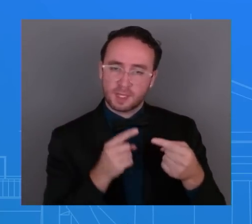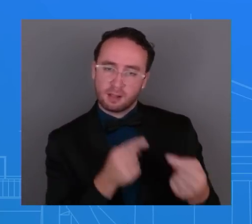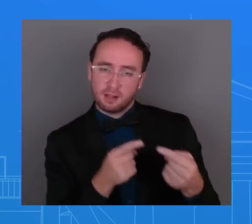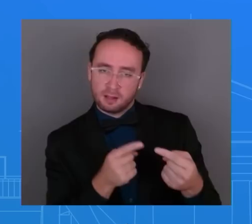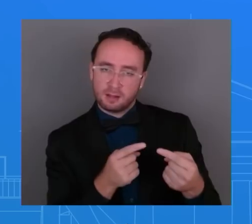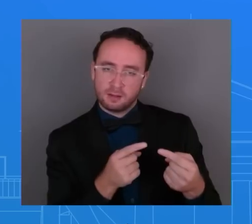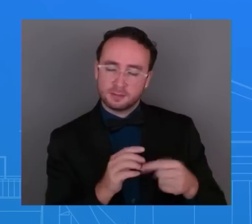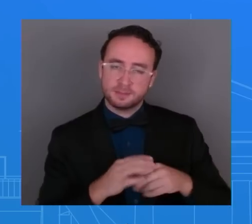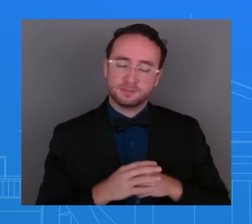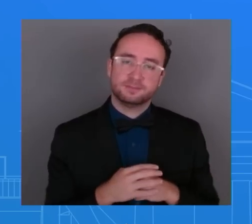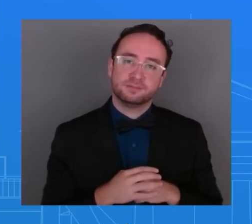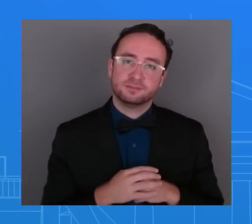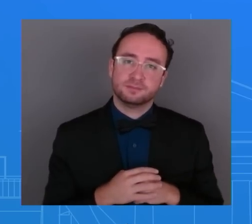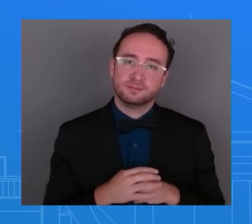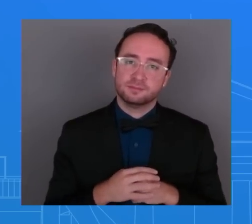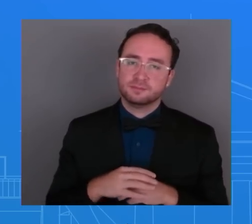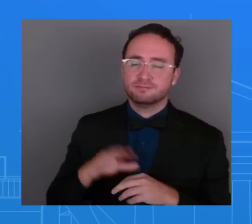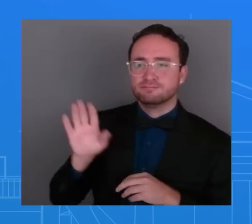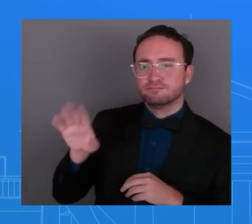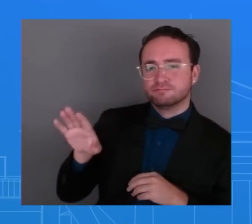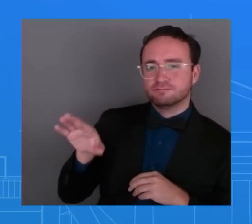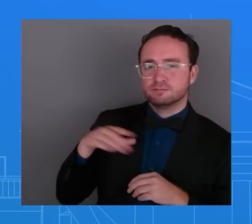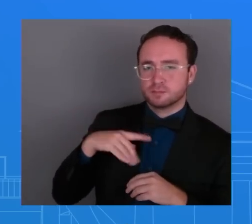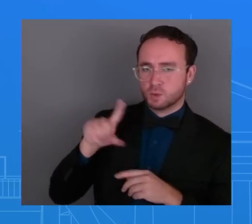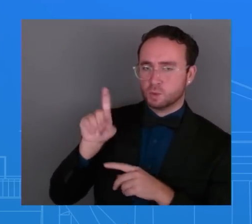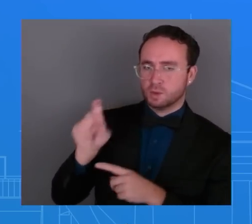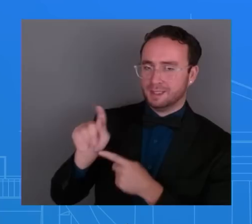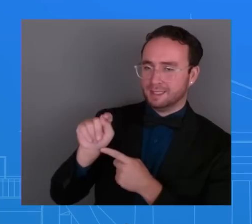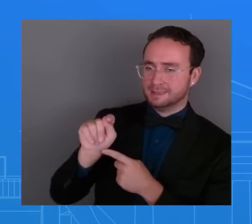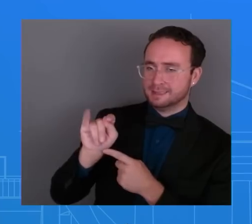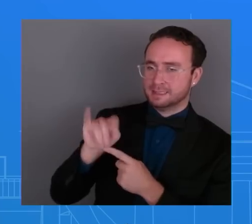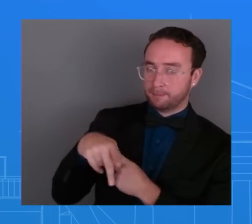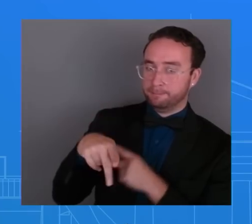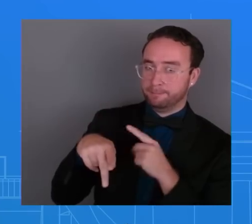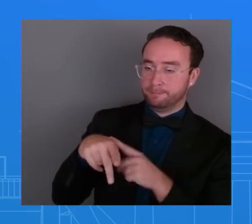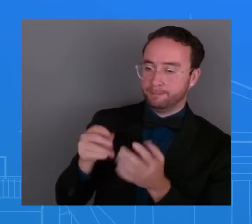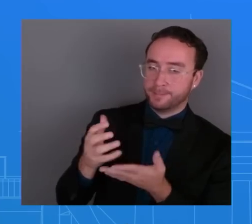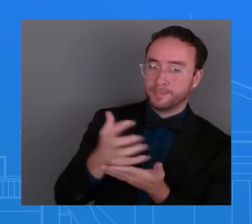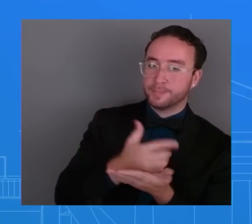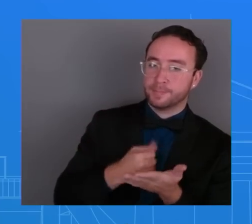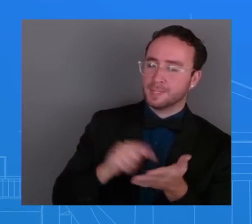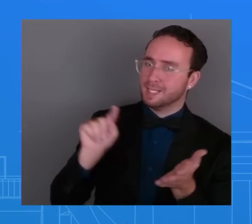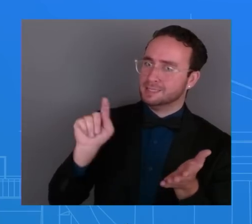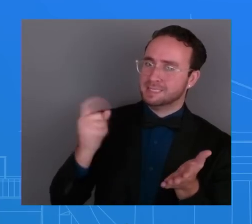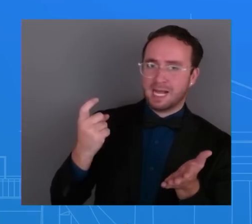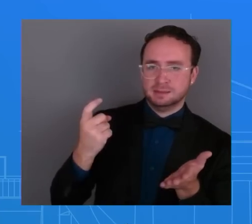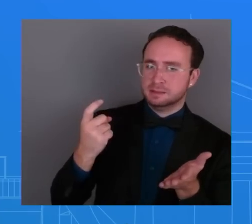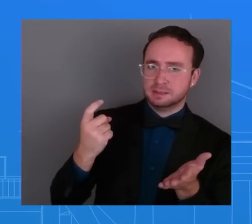not talked about this over the past three and a half years? Ms. Jean-Pierre: So, again, the president supports eliminating taxes on tips